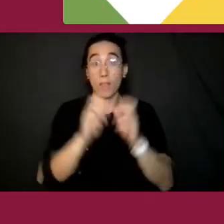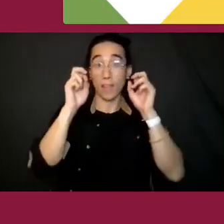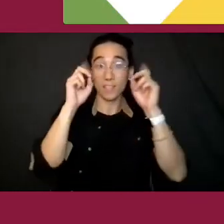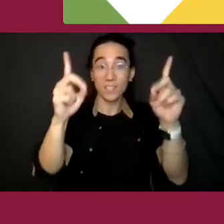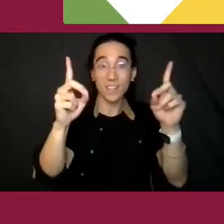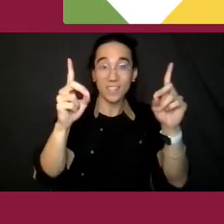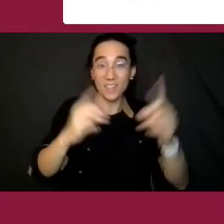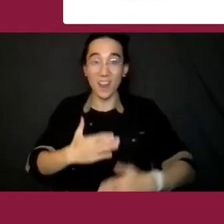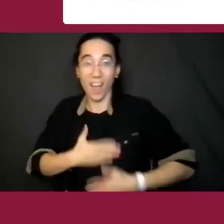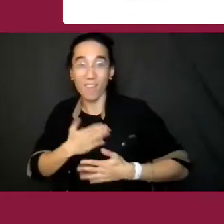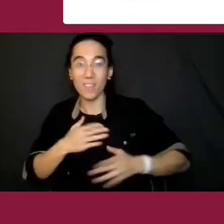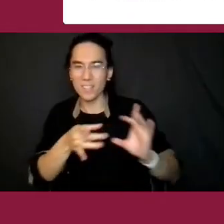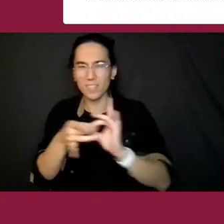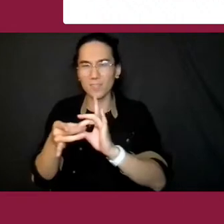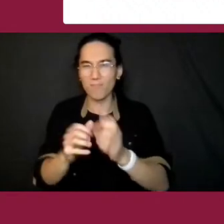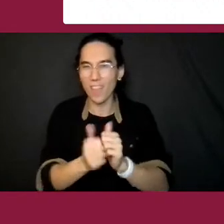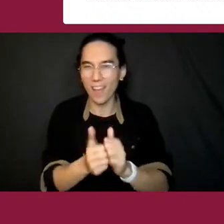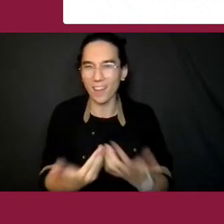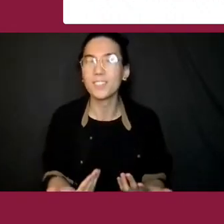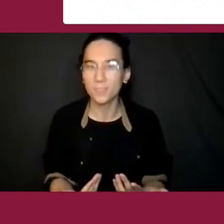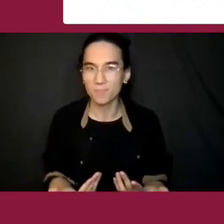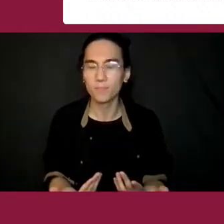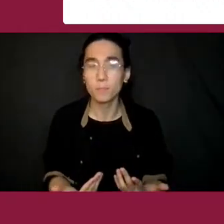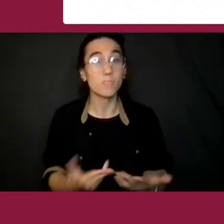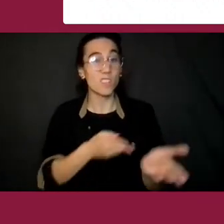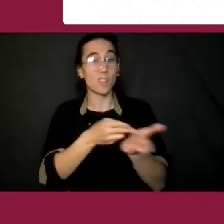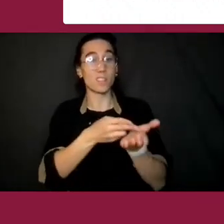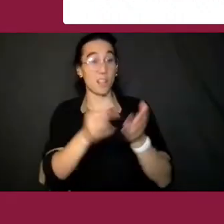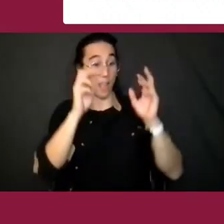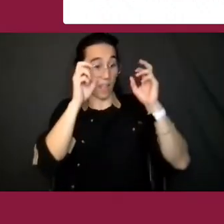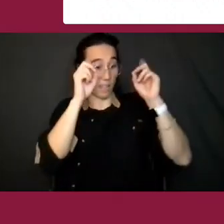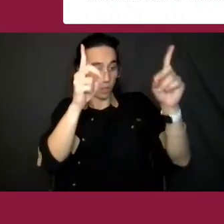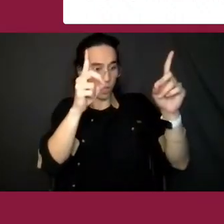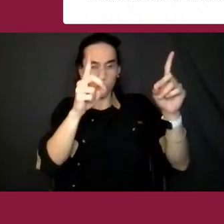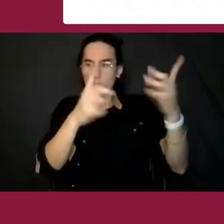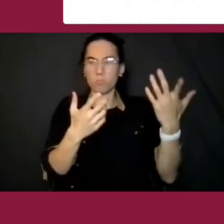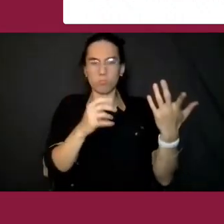Happiness should be an aim of education because happiness plays